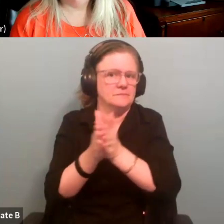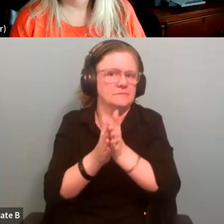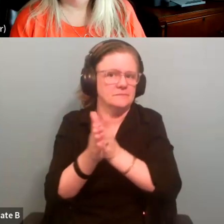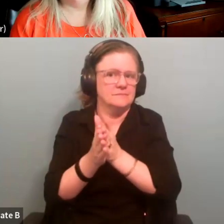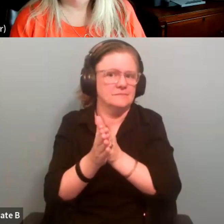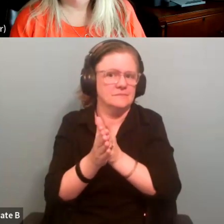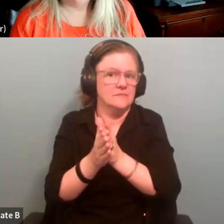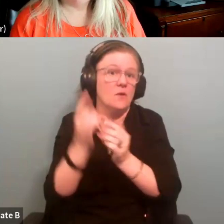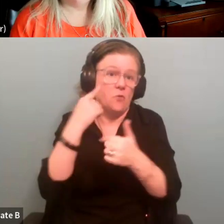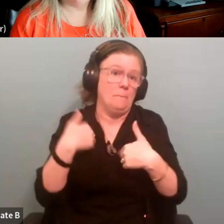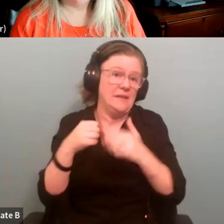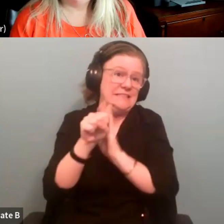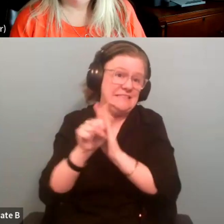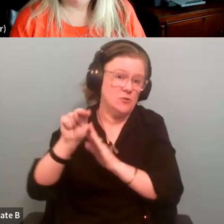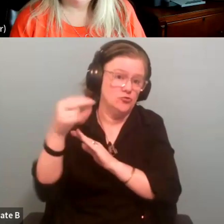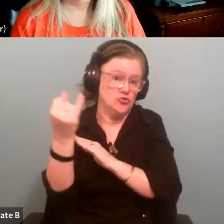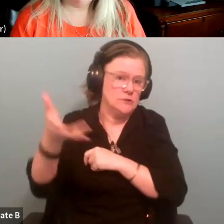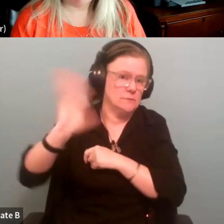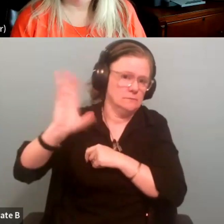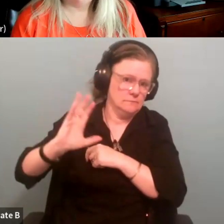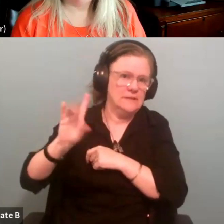Jersey. Excellent when they were first implementing wraparound.